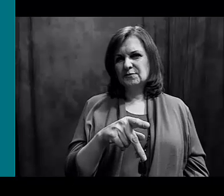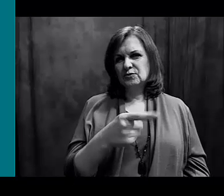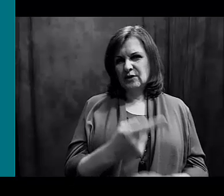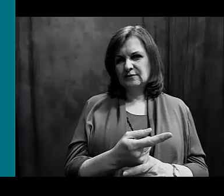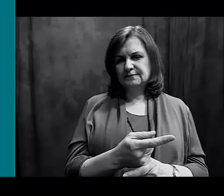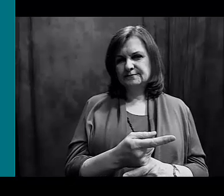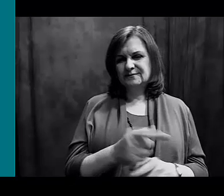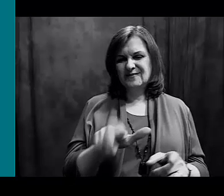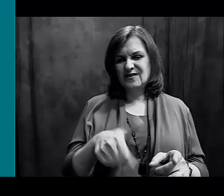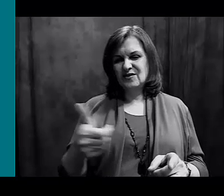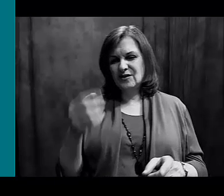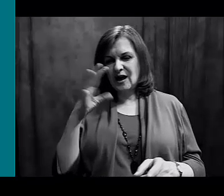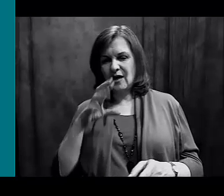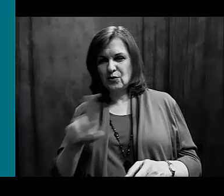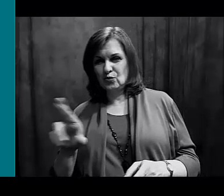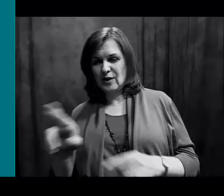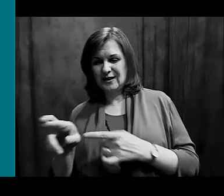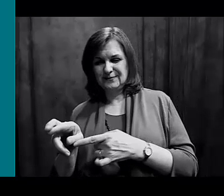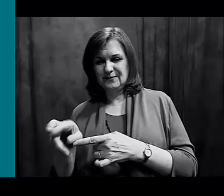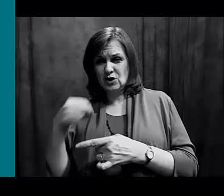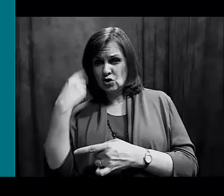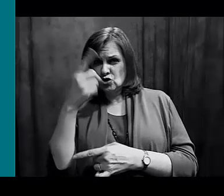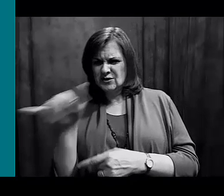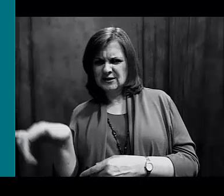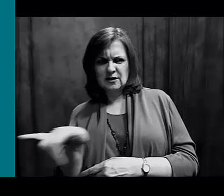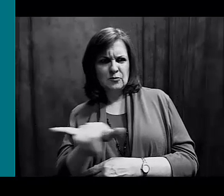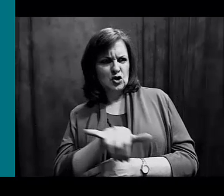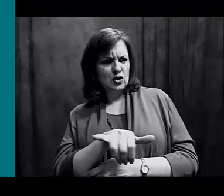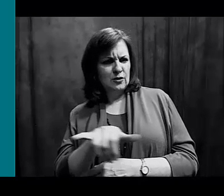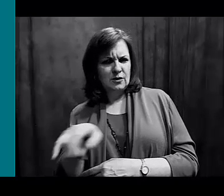this guy on the right looks a whole lot like him!